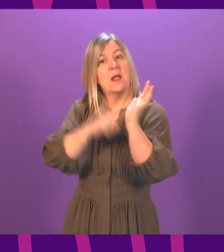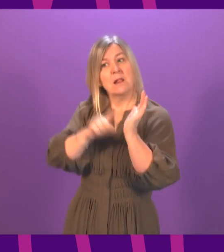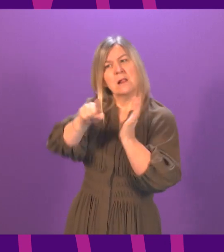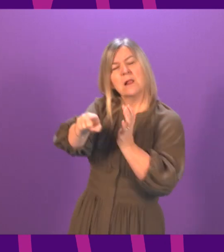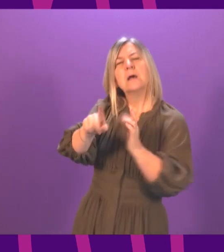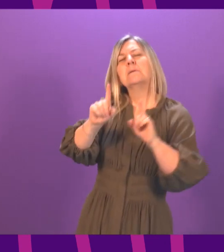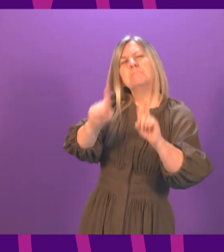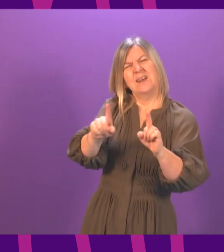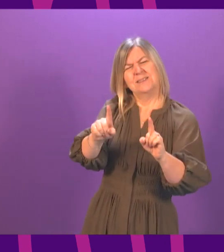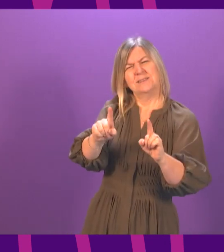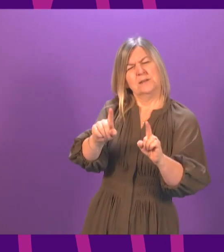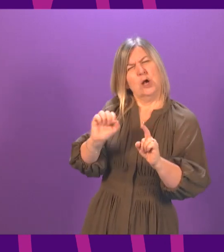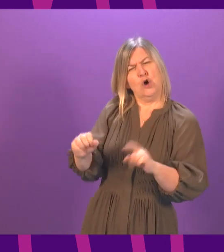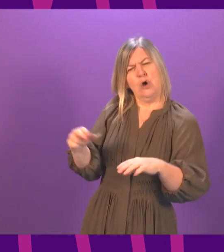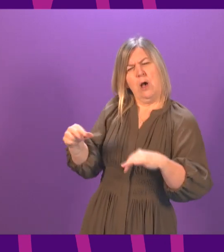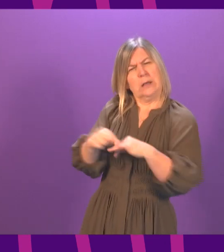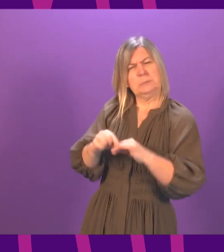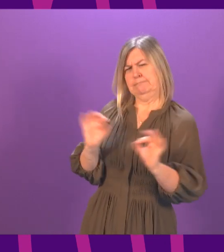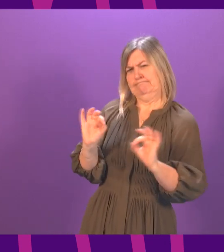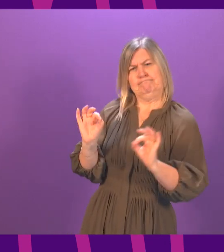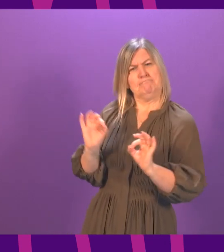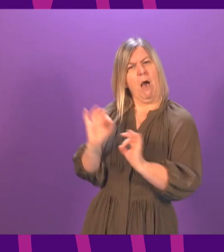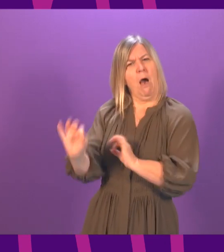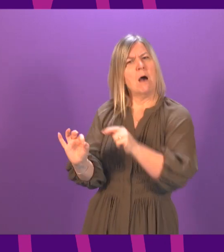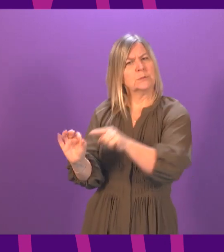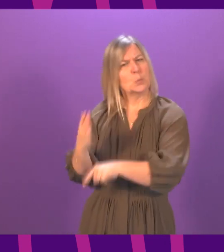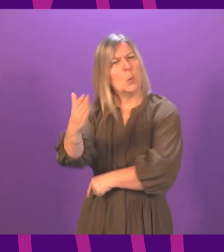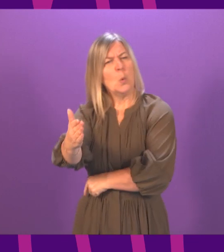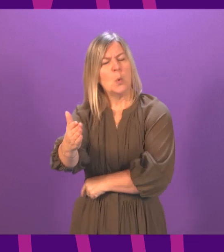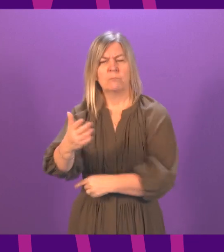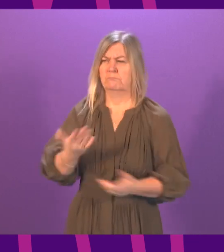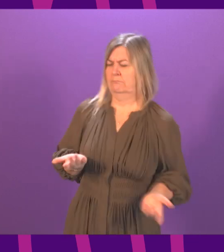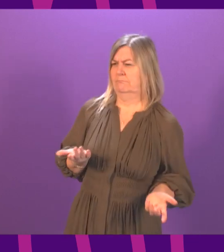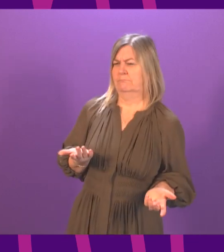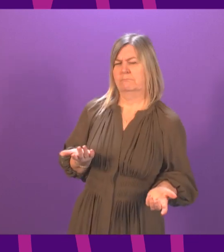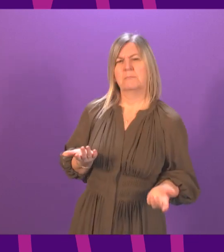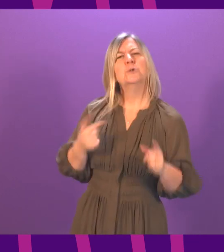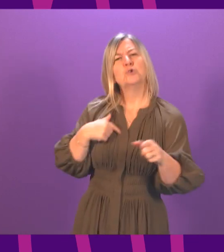had not been called for vaccination. She phoned her GP, who told her that people who have been